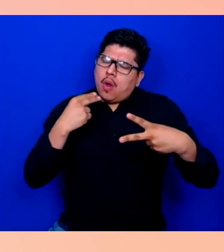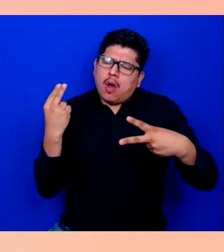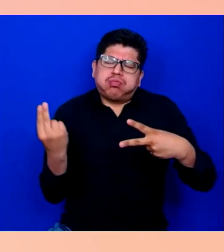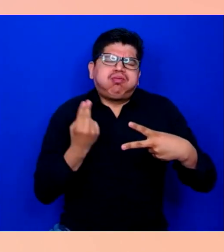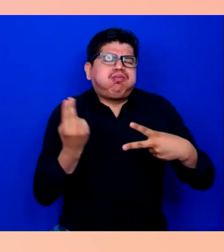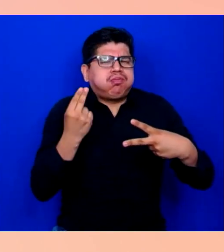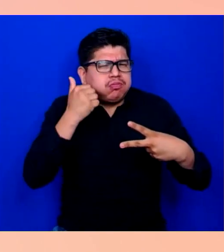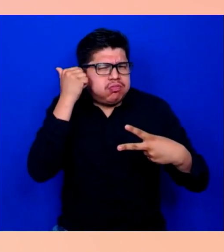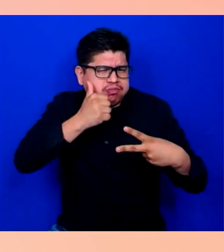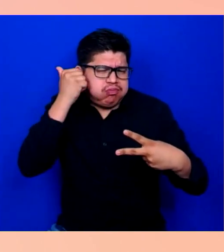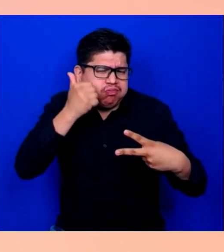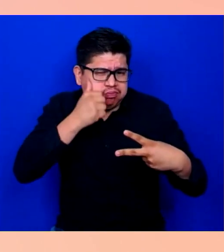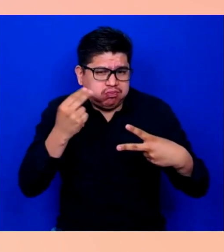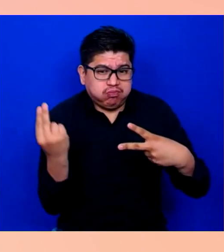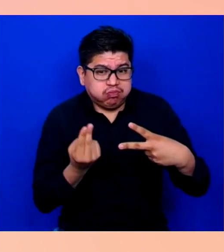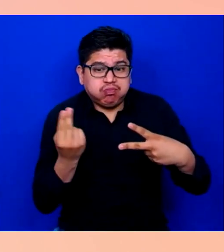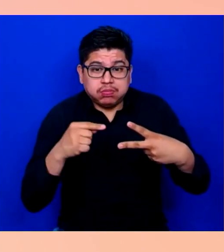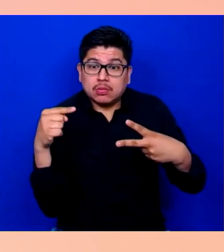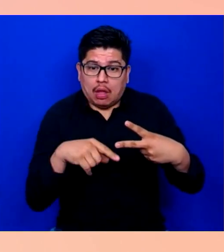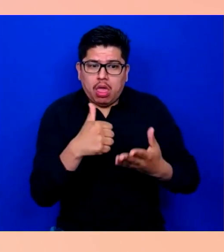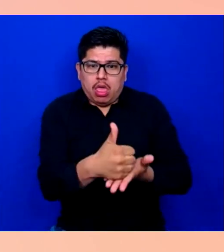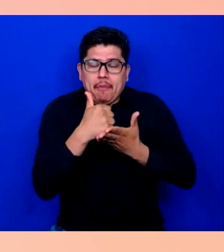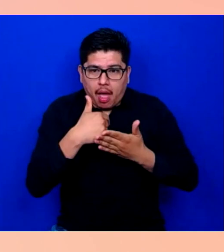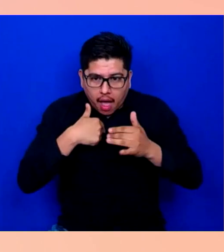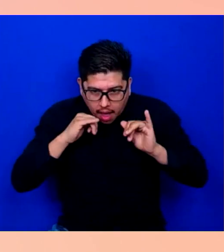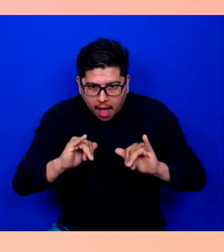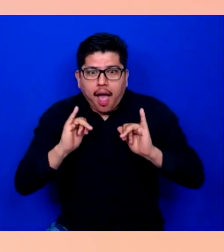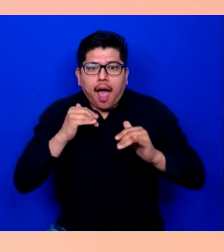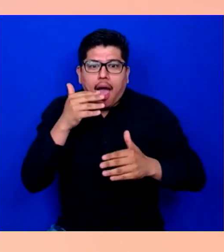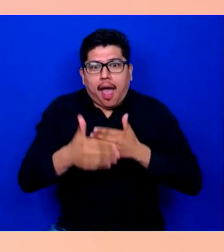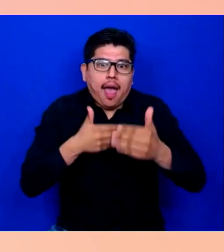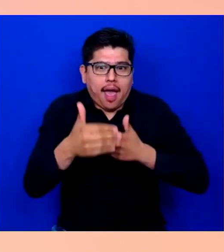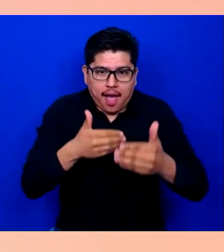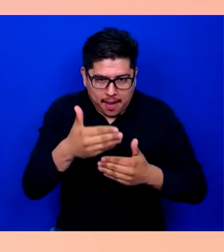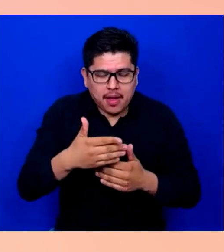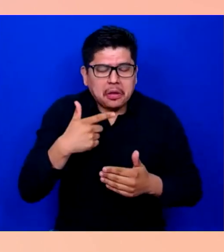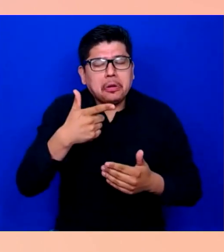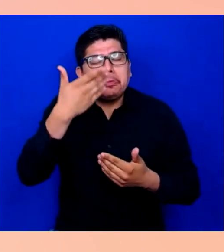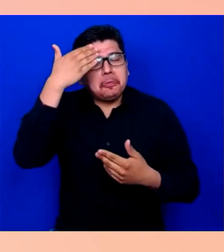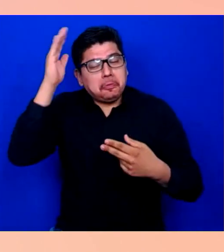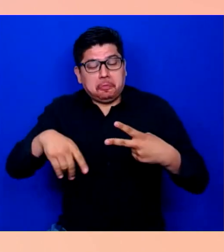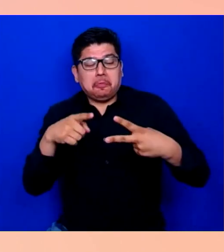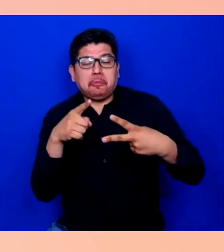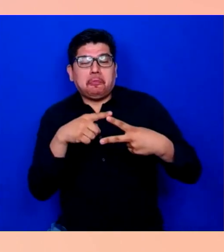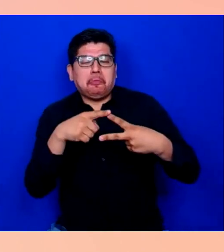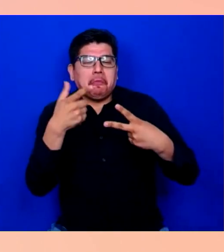The first you might already be a little familiar with and that's Intellicode for Visual Studio.